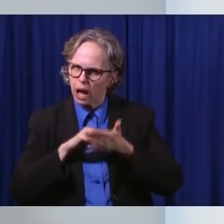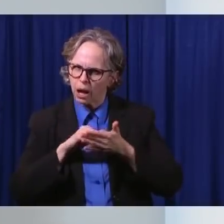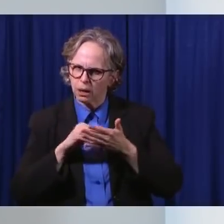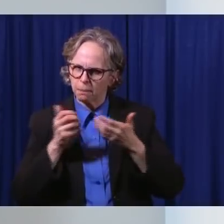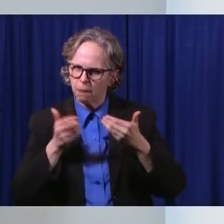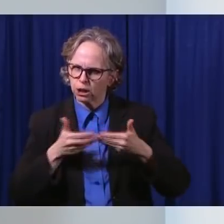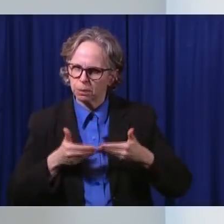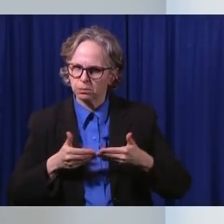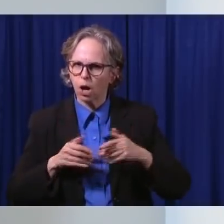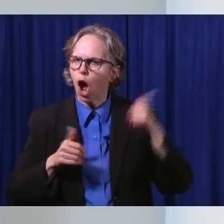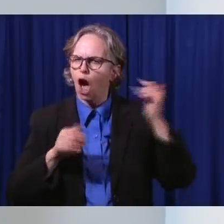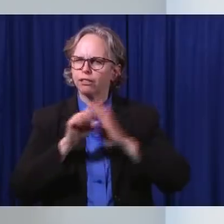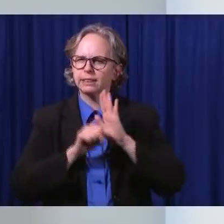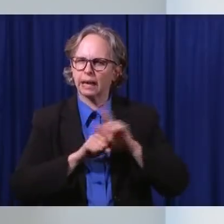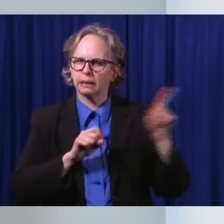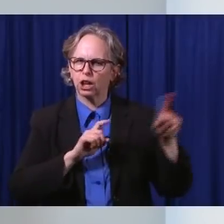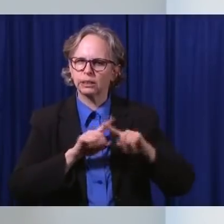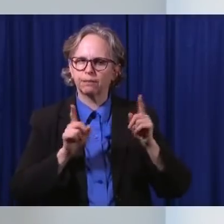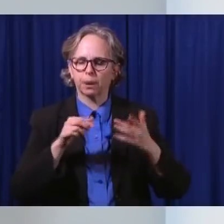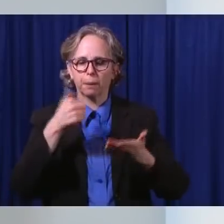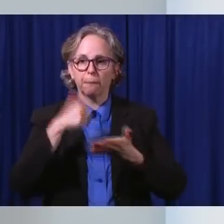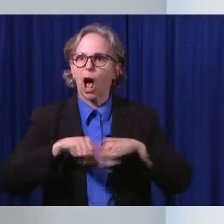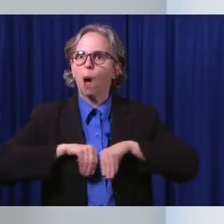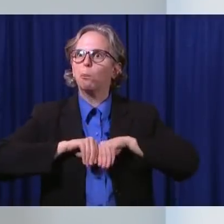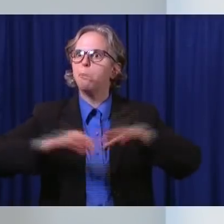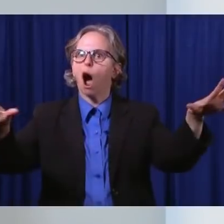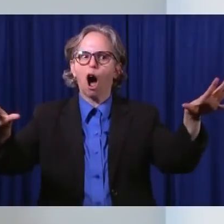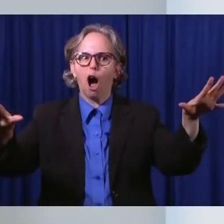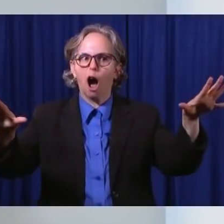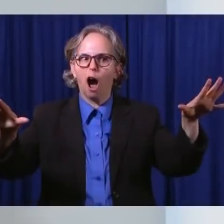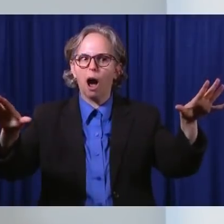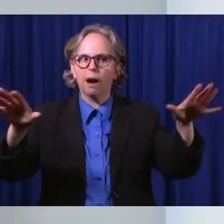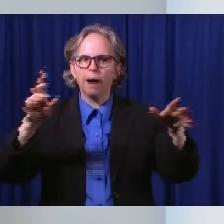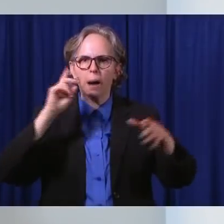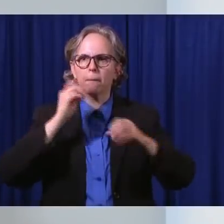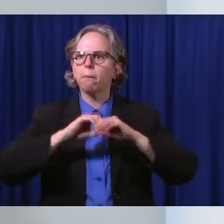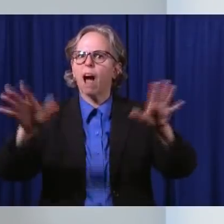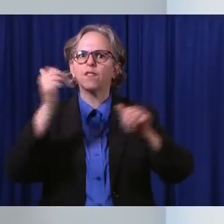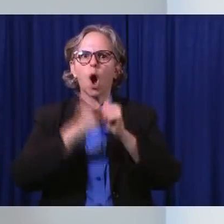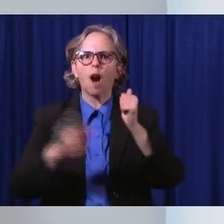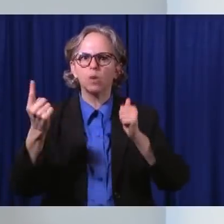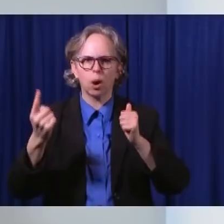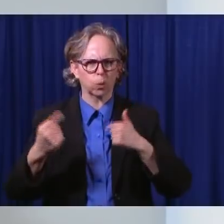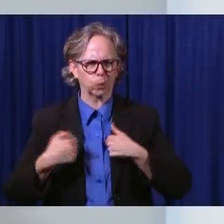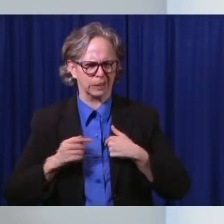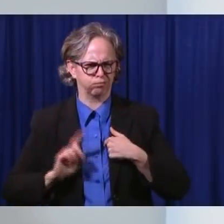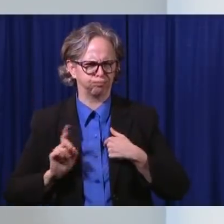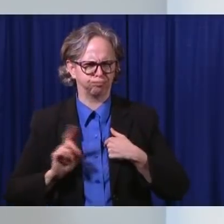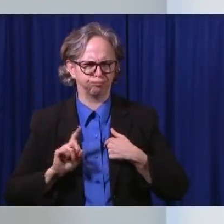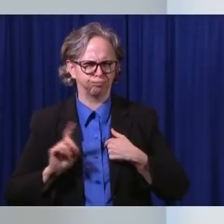ABSENTEE VOTE BY MAIL. I THINK IN OTHER STATES THEY ARE DOING SOMETHING DIFFERENTLY AND MAILING EVERYBODY A BALLOT.